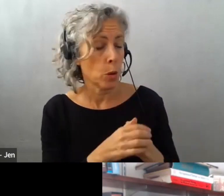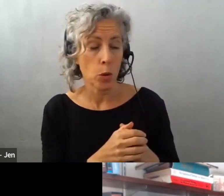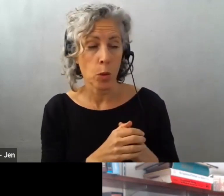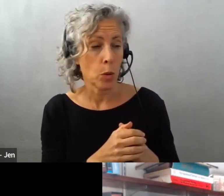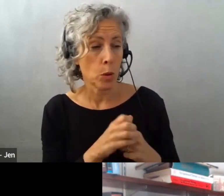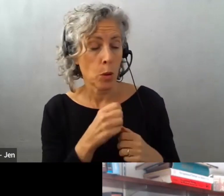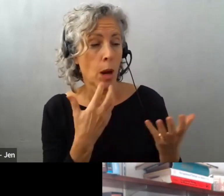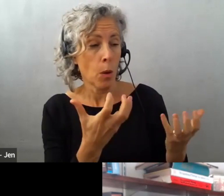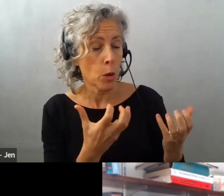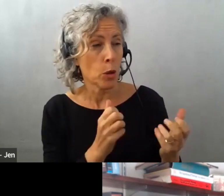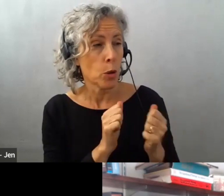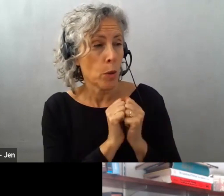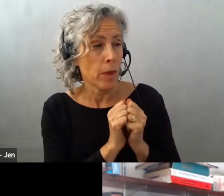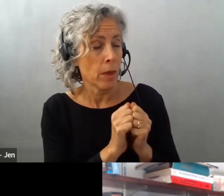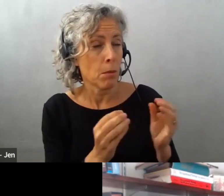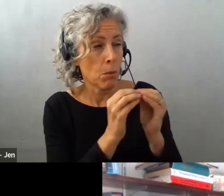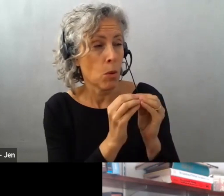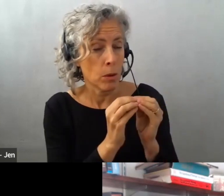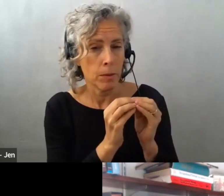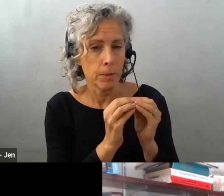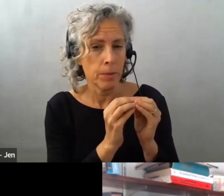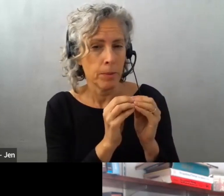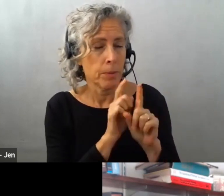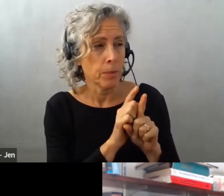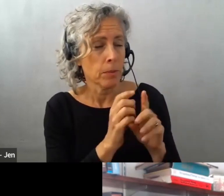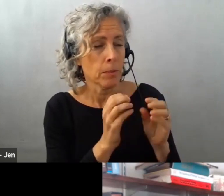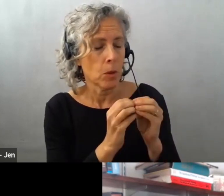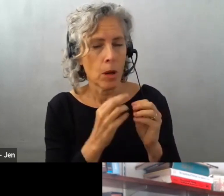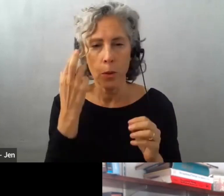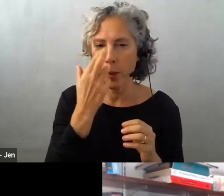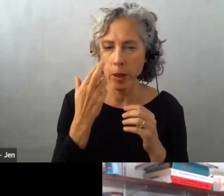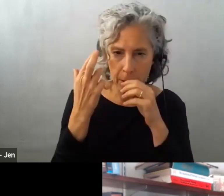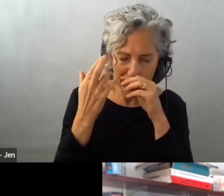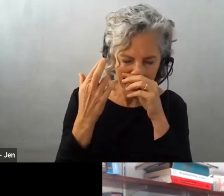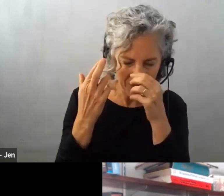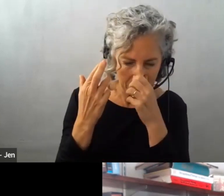want you with me more. And I realized that this was a very